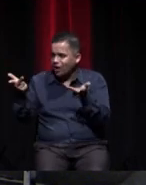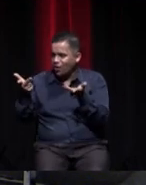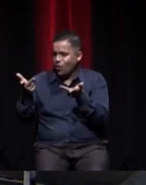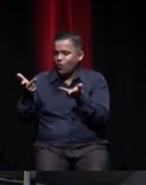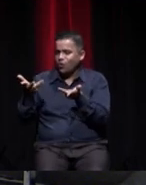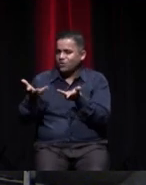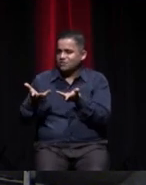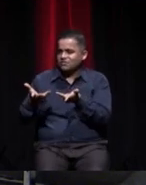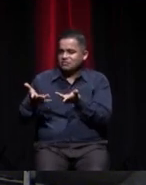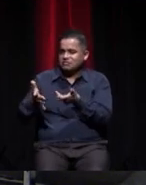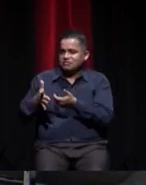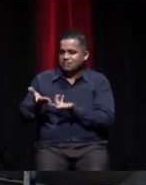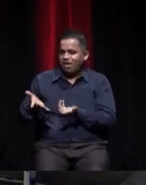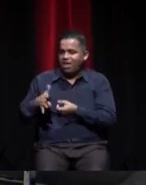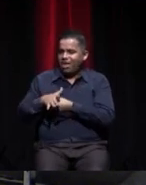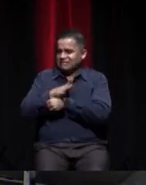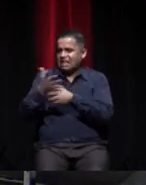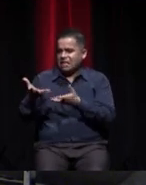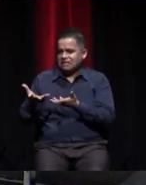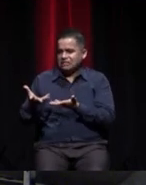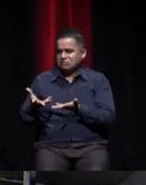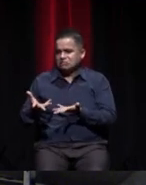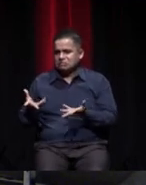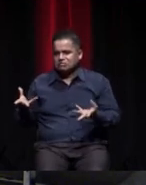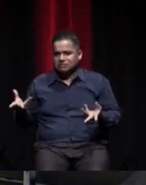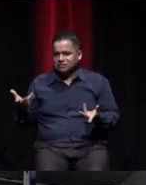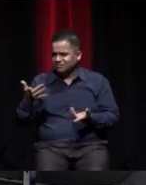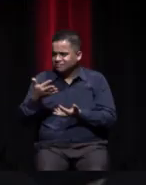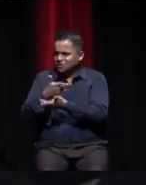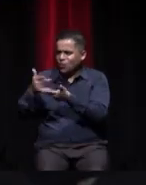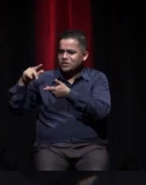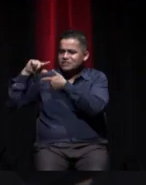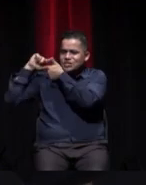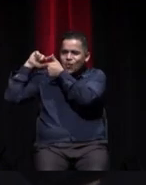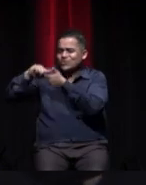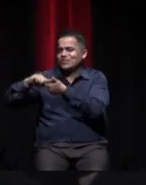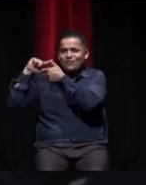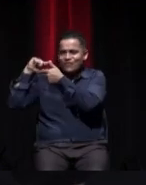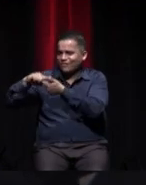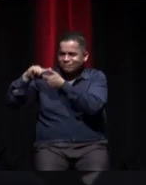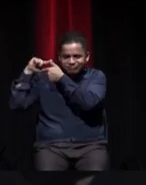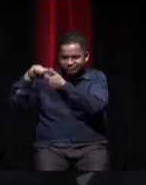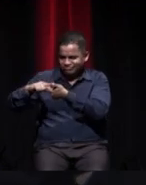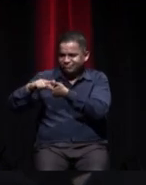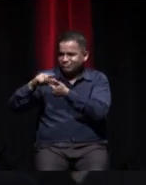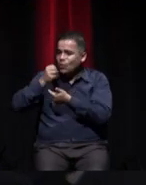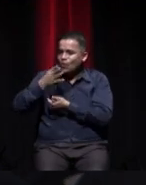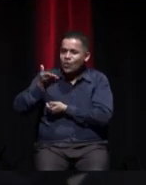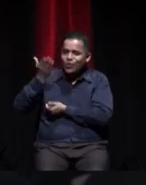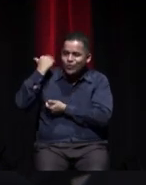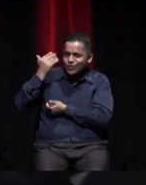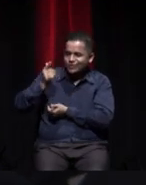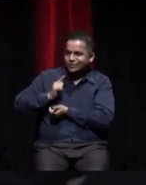We have to stop that. It's a conservative discourse. We had good discourses when we had vertical institutions,